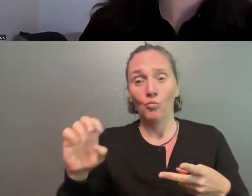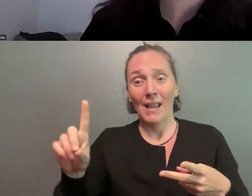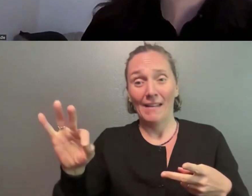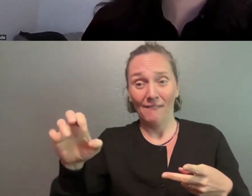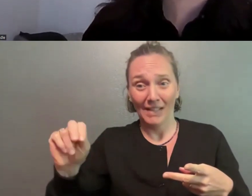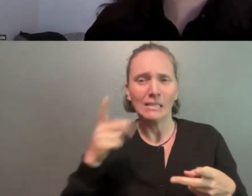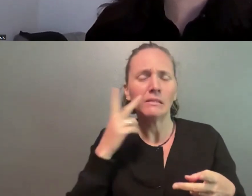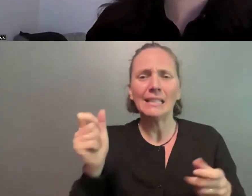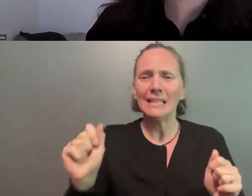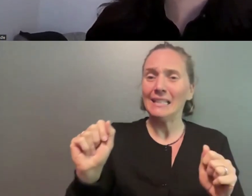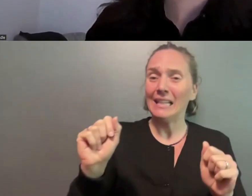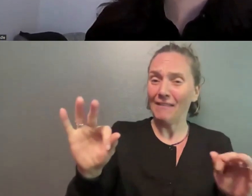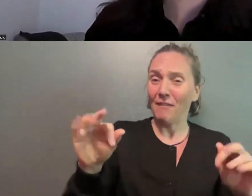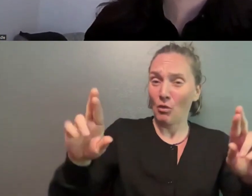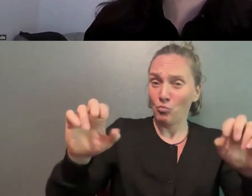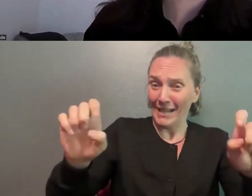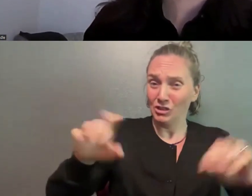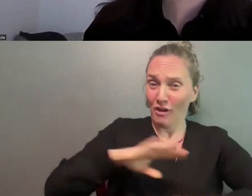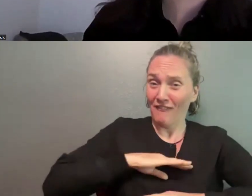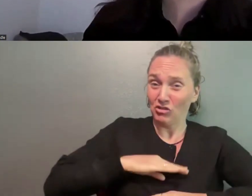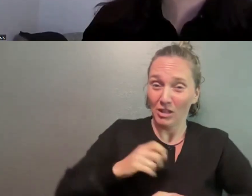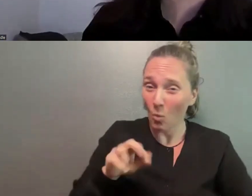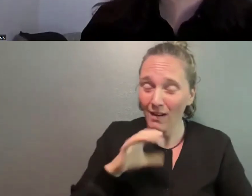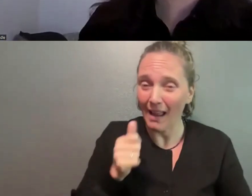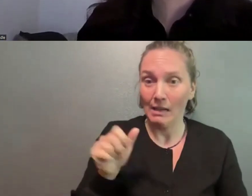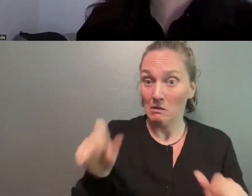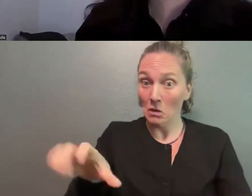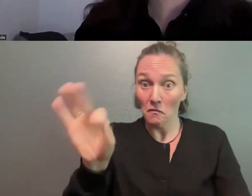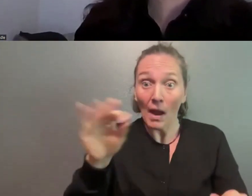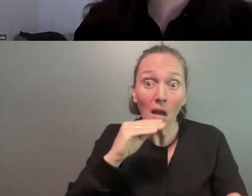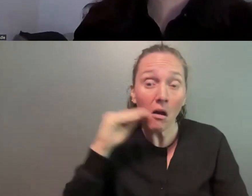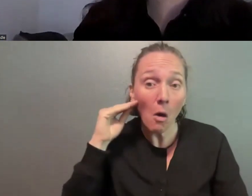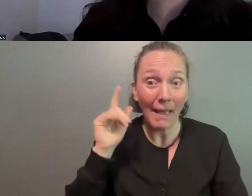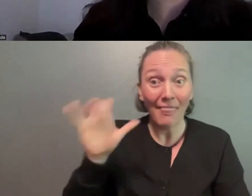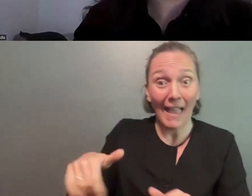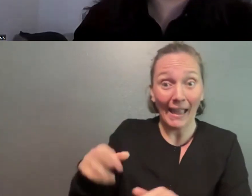If they can actually find people can find housing at those rates. And I have seen